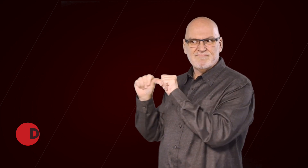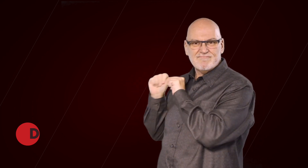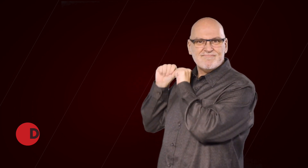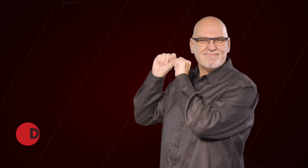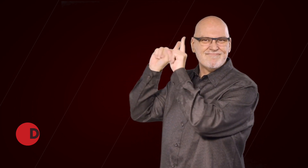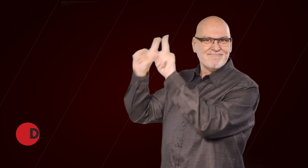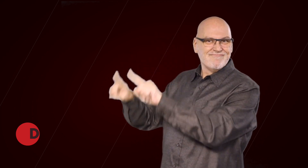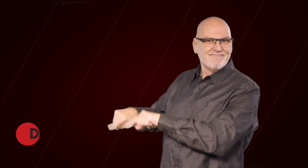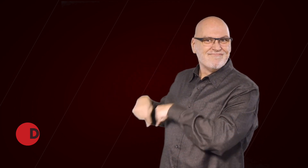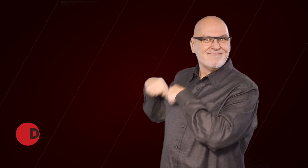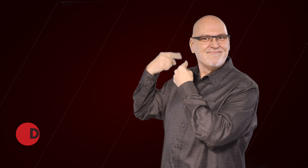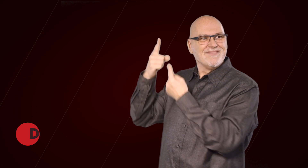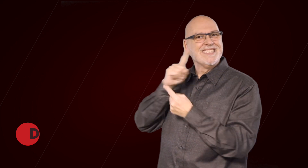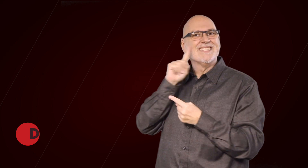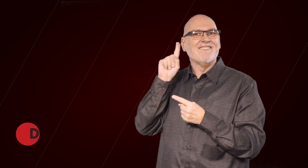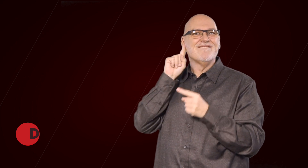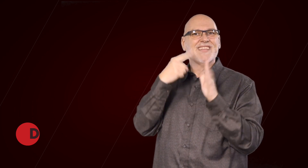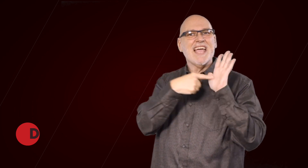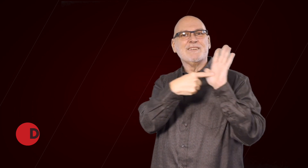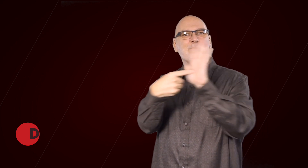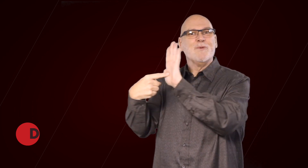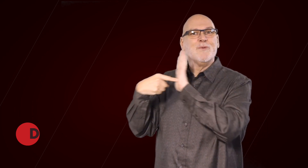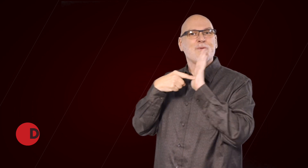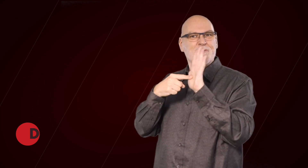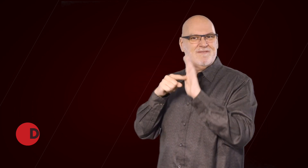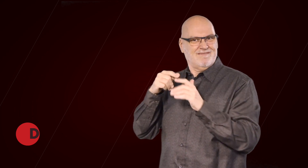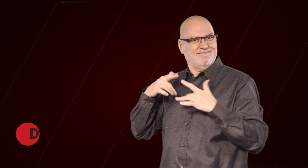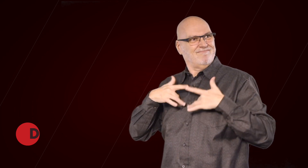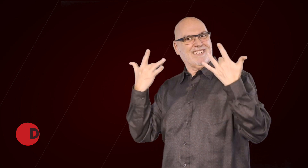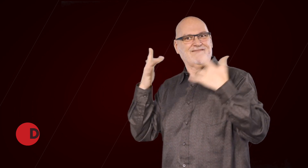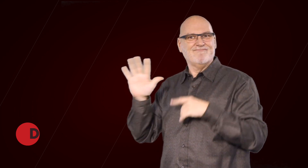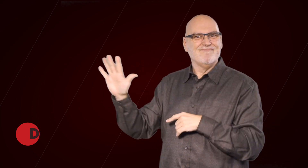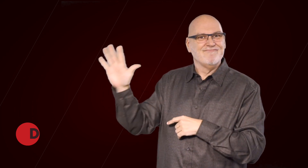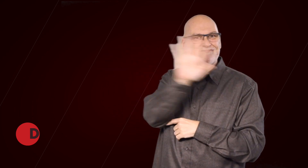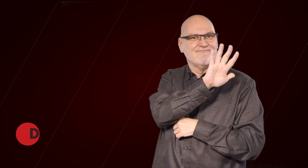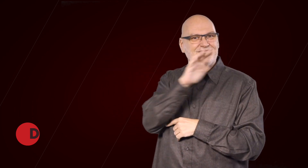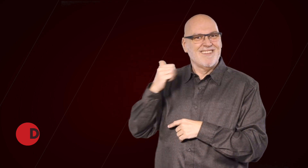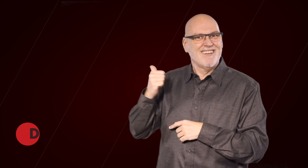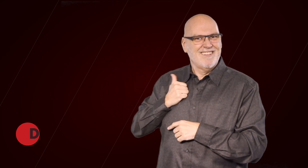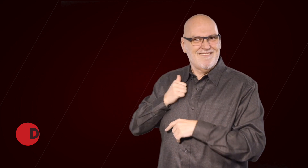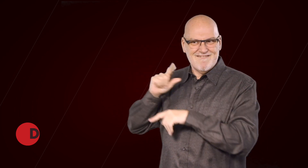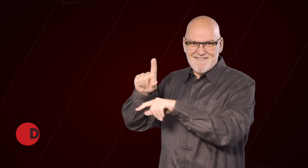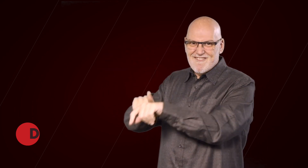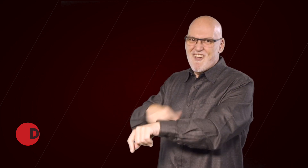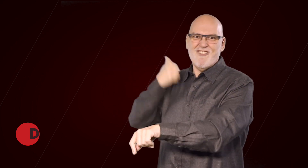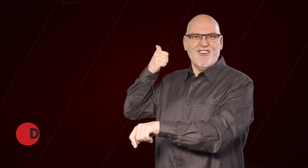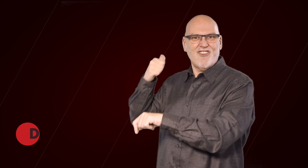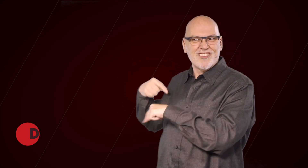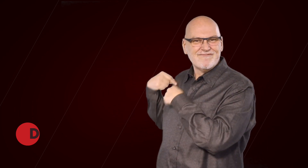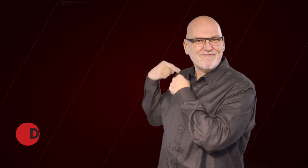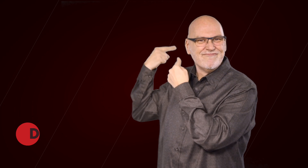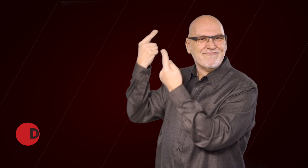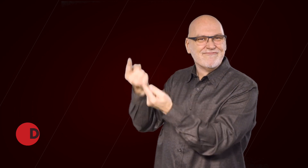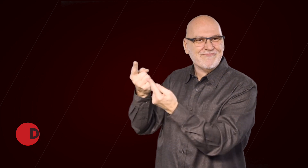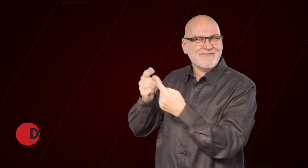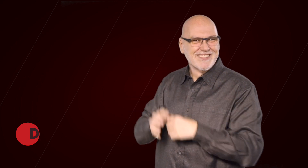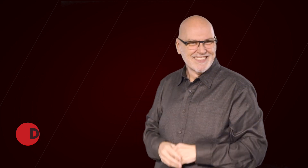Mayfest is the longest ongoing Deaf Expo event across Canada.